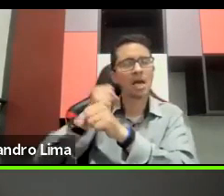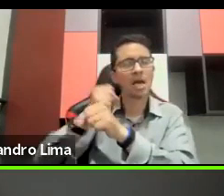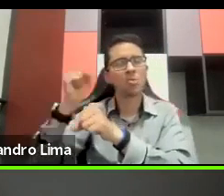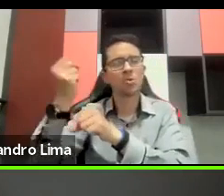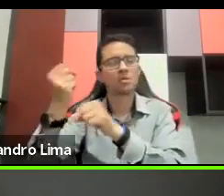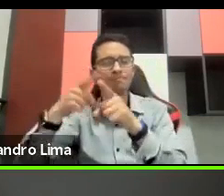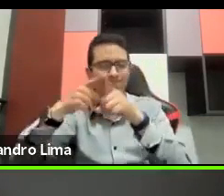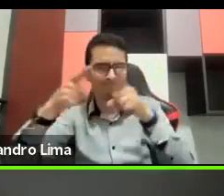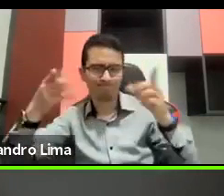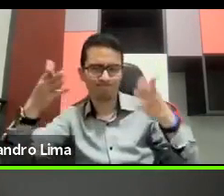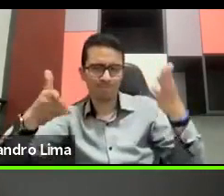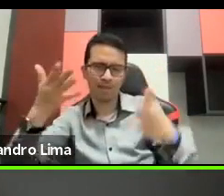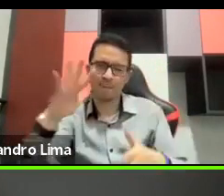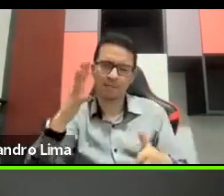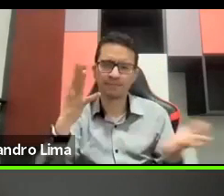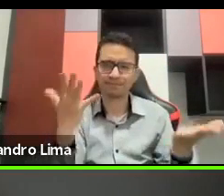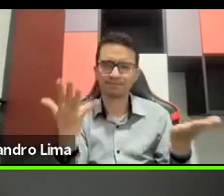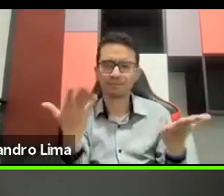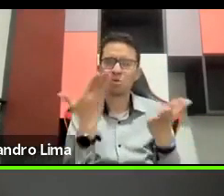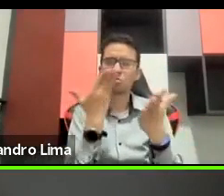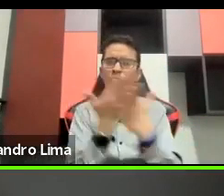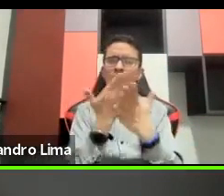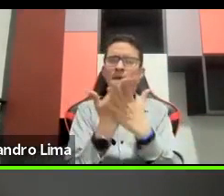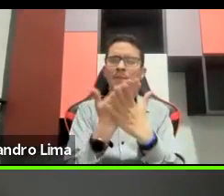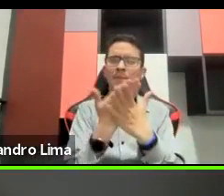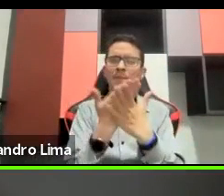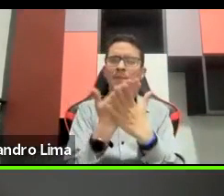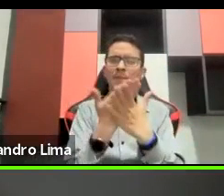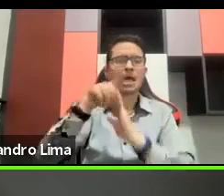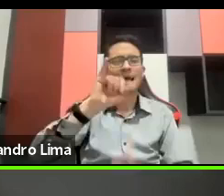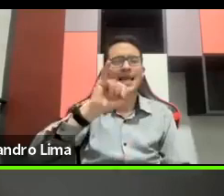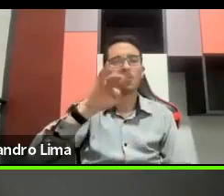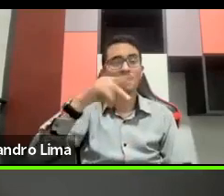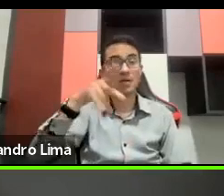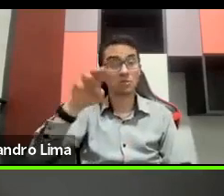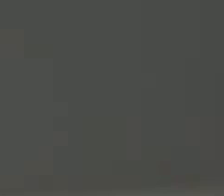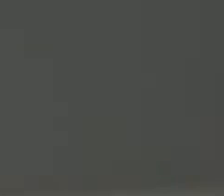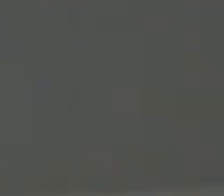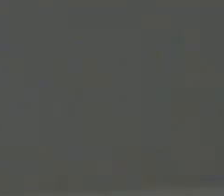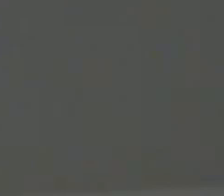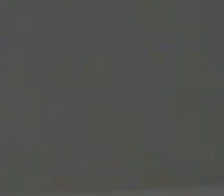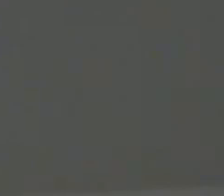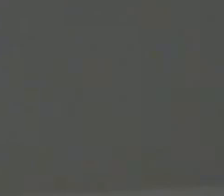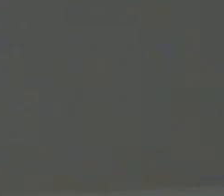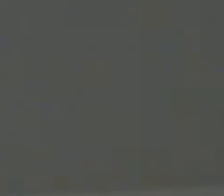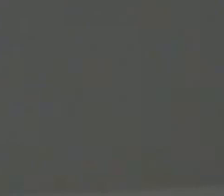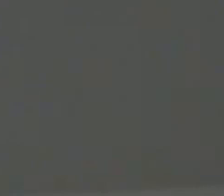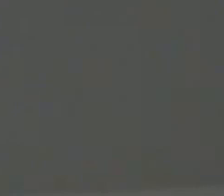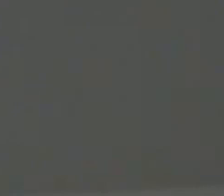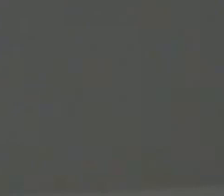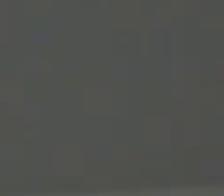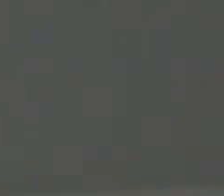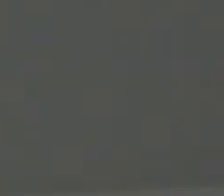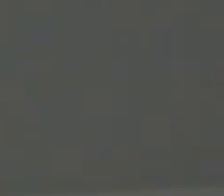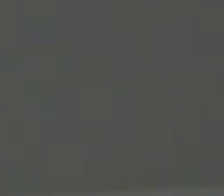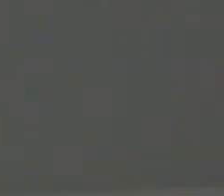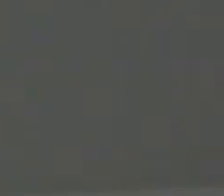eight years and we studied those innovations by those innovations by those innovations by interviewing the key players interviewing the key players interviewing the key players and collecting documentary data and collecting documentary data